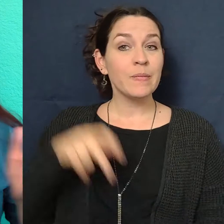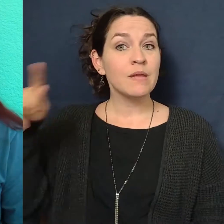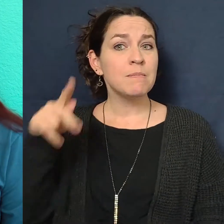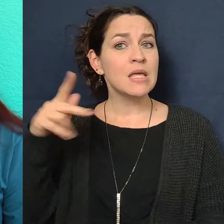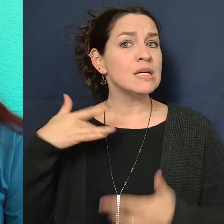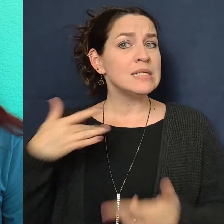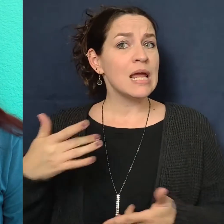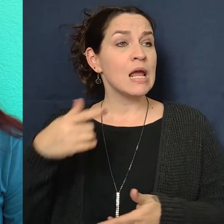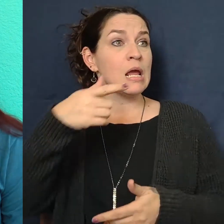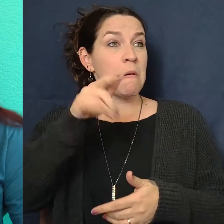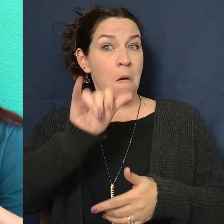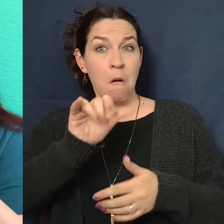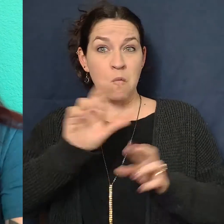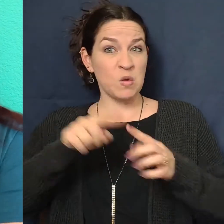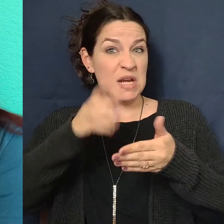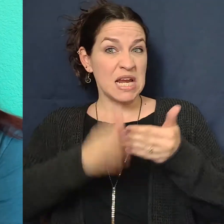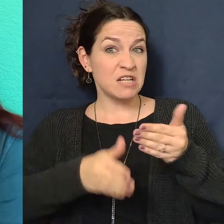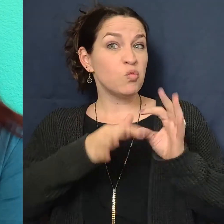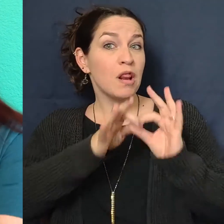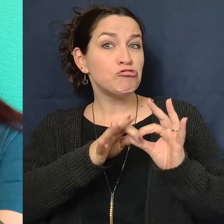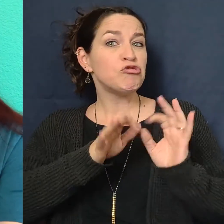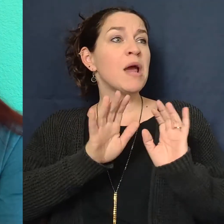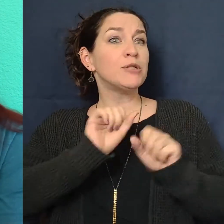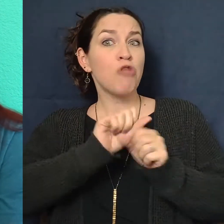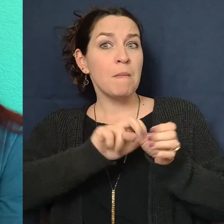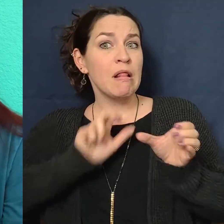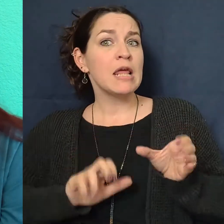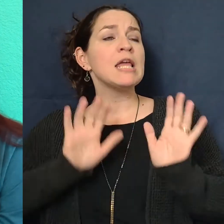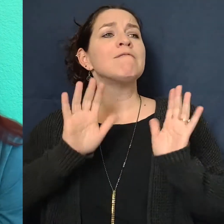Perceivers, on the other hand, may just kind of, let things lie, let relationships kind of fade, or let